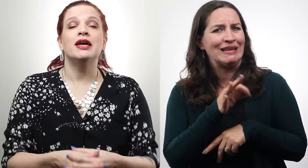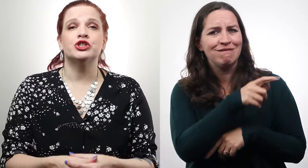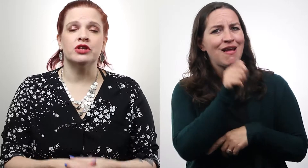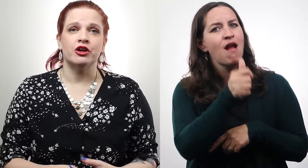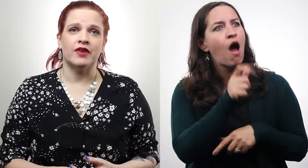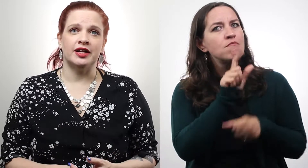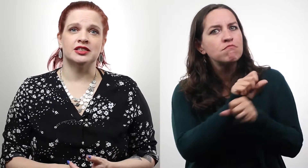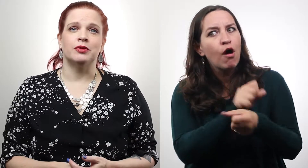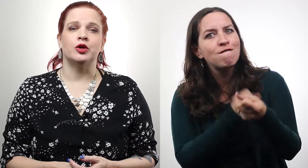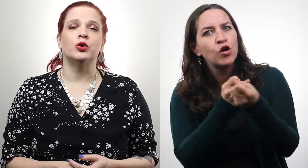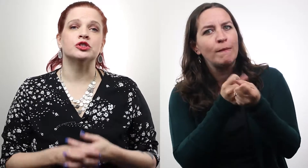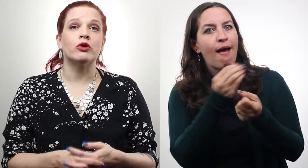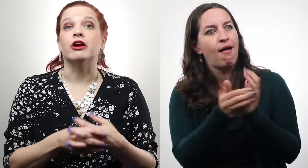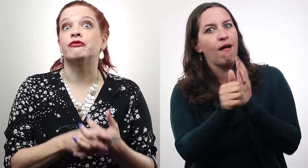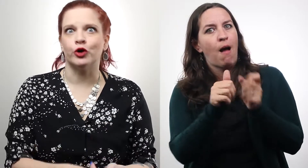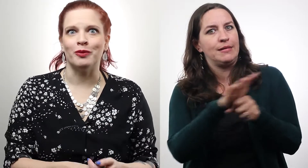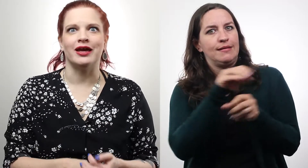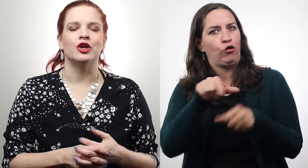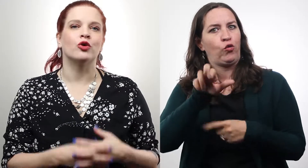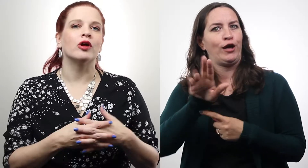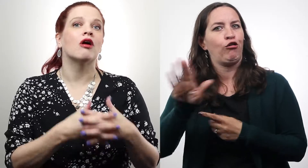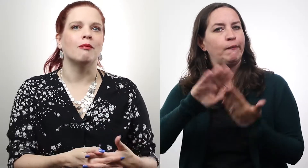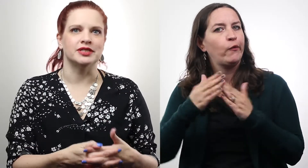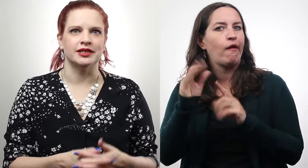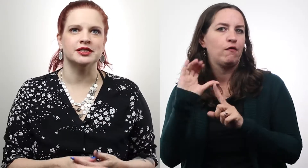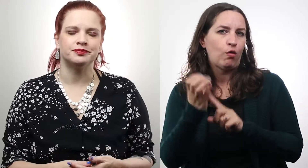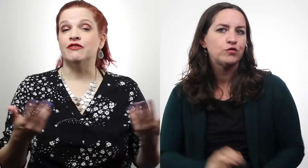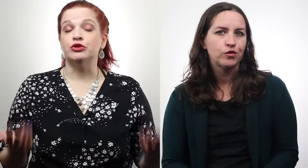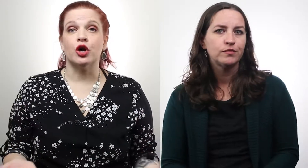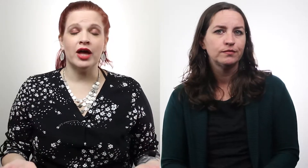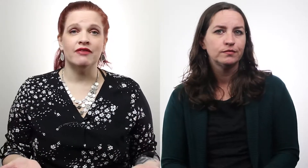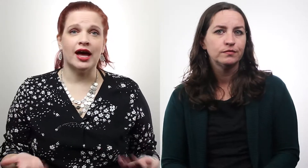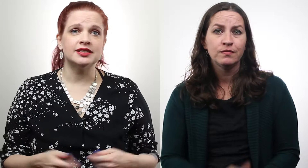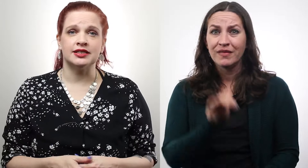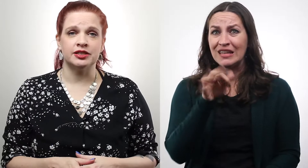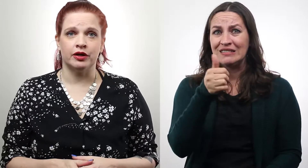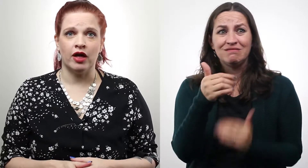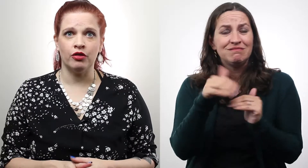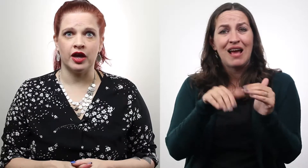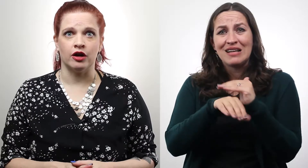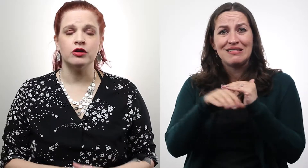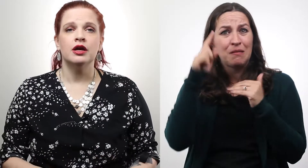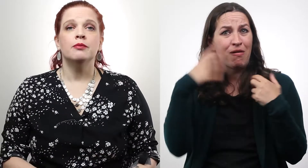make sure that you're finding somebody who is queer-affirming and queer-competent. If you don't have access to mental health care,